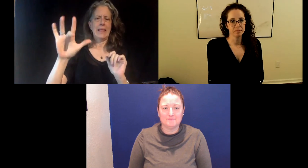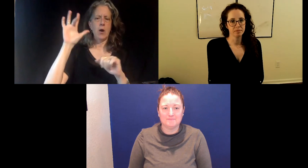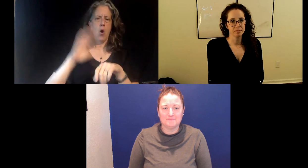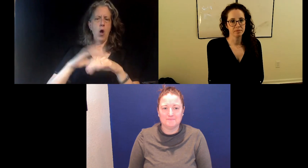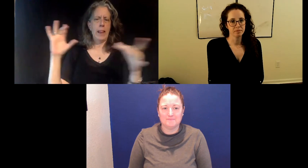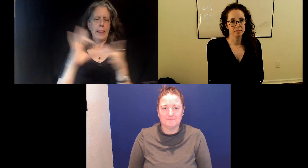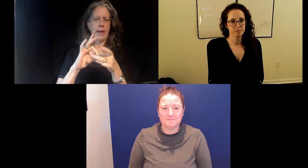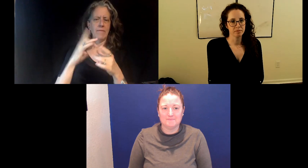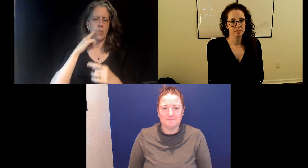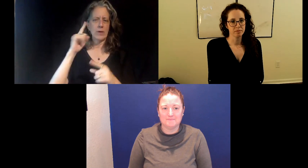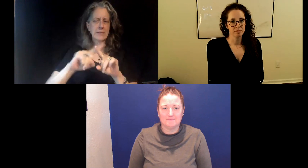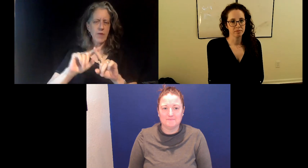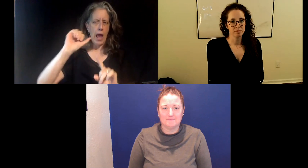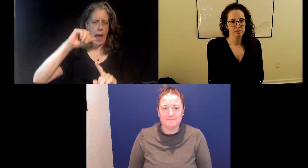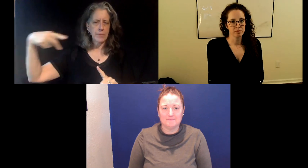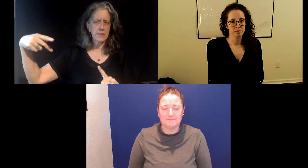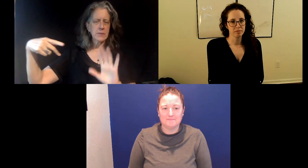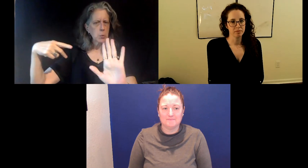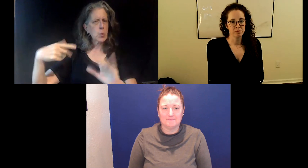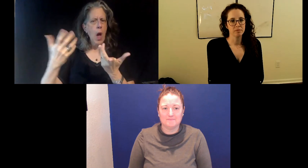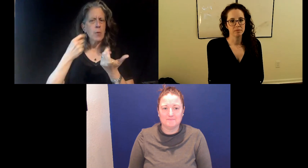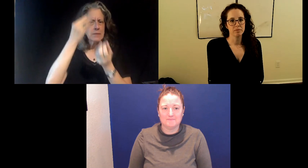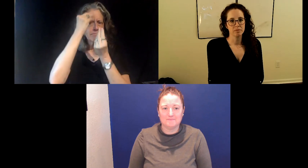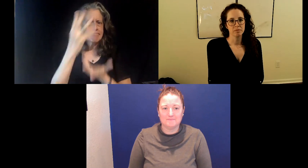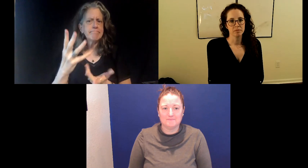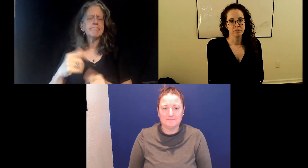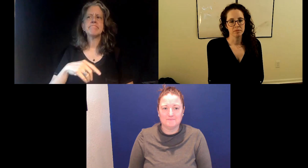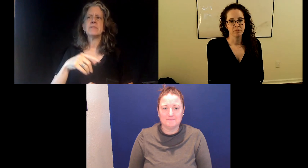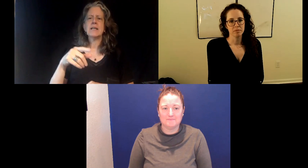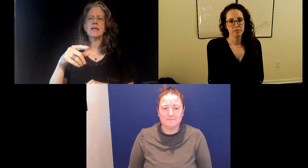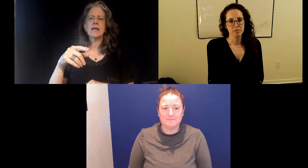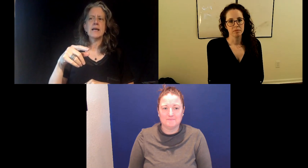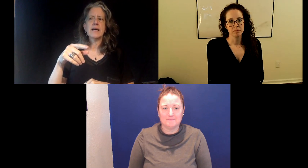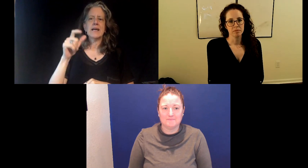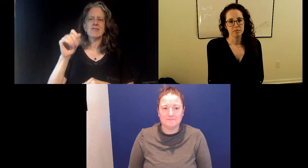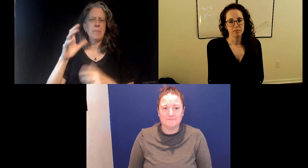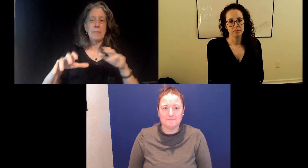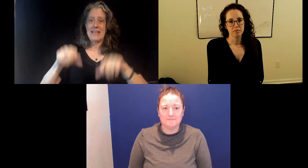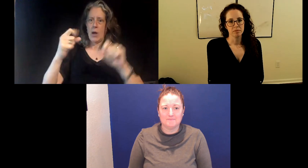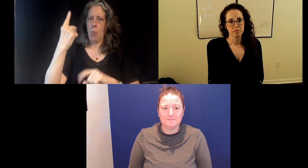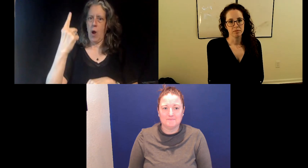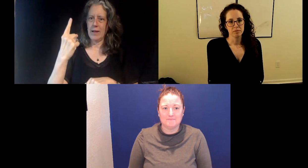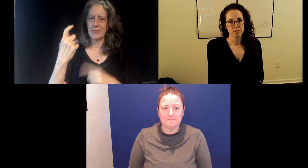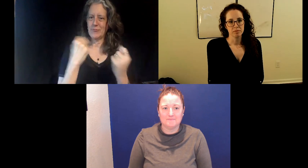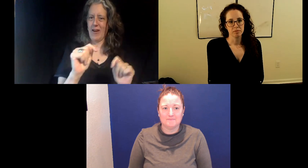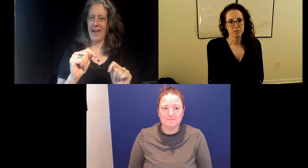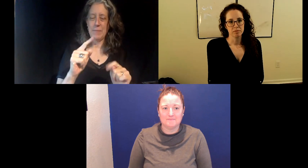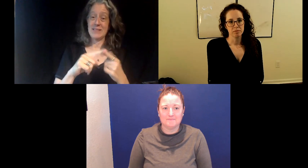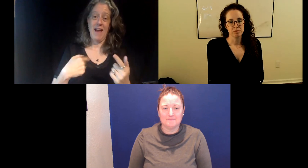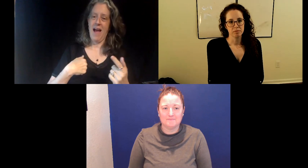gotten it before we'll send it again just for good measure and also we want to get you connected with the apps and websites that we're all we've all been talking about during this session